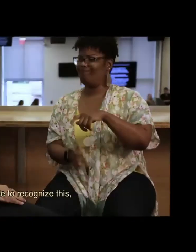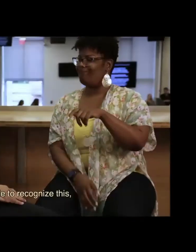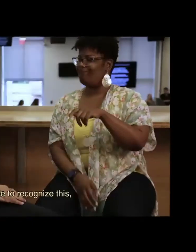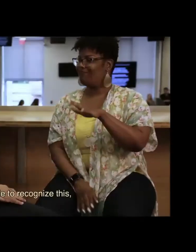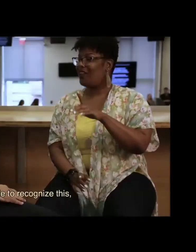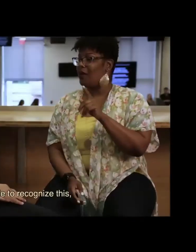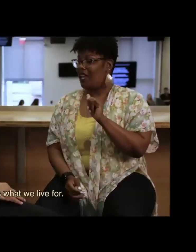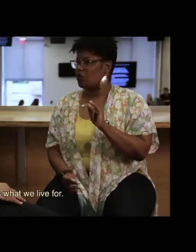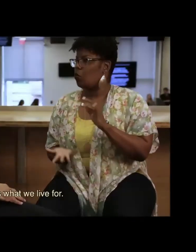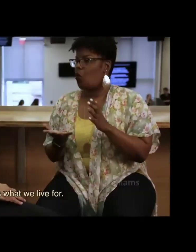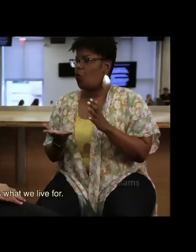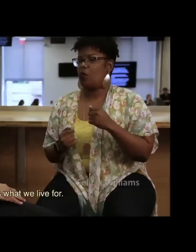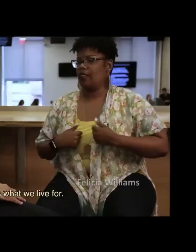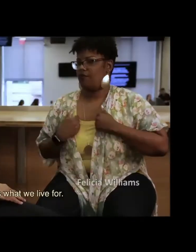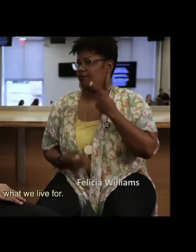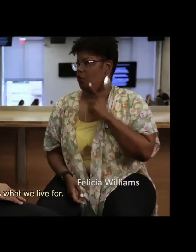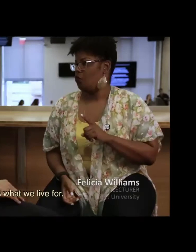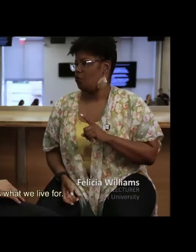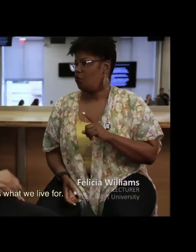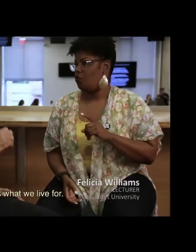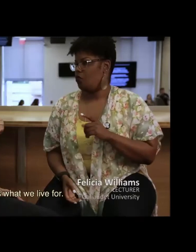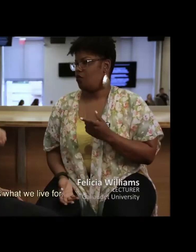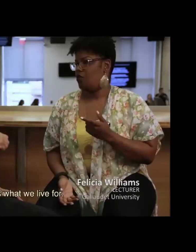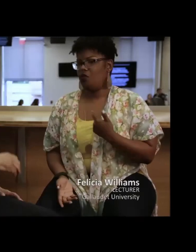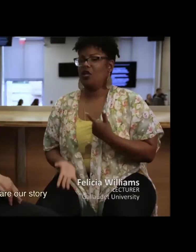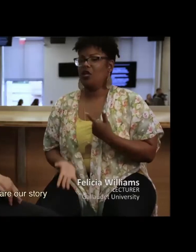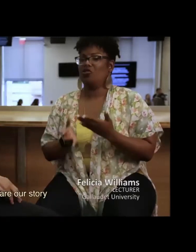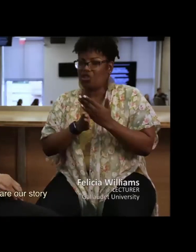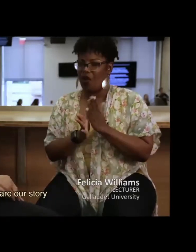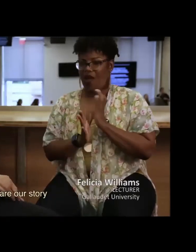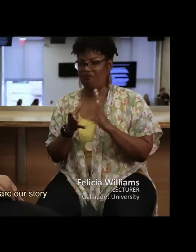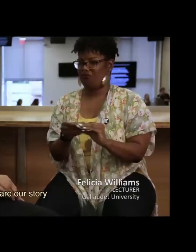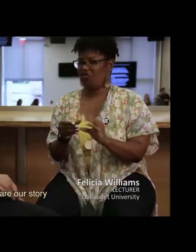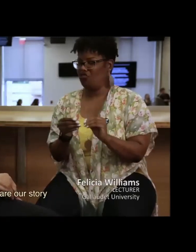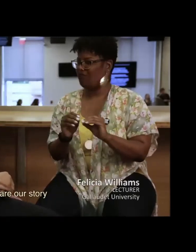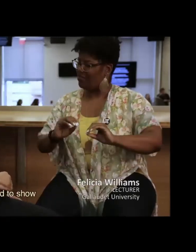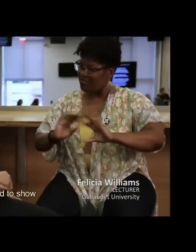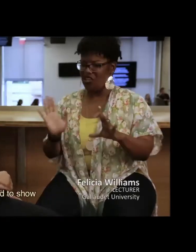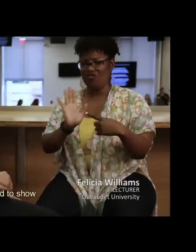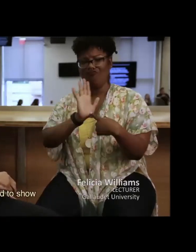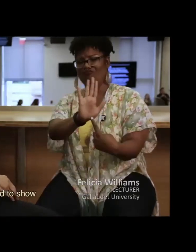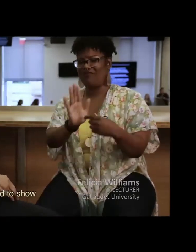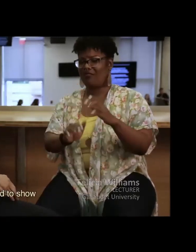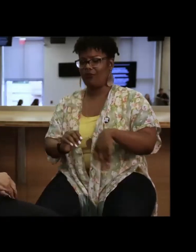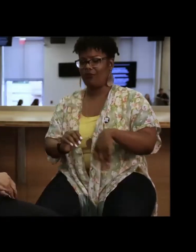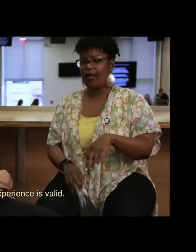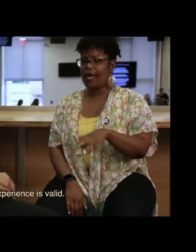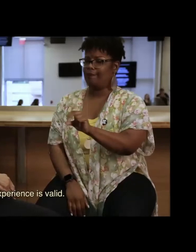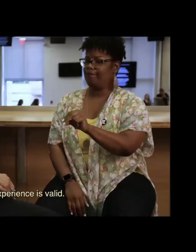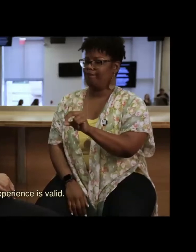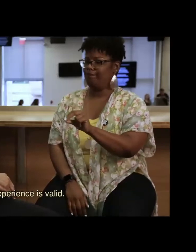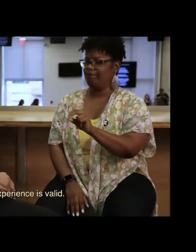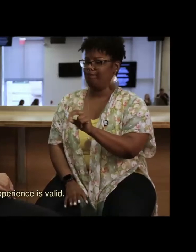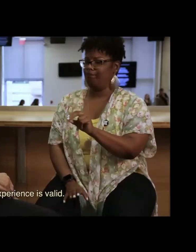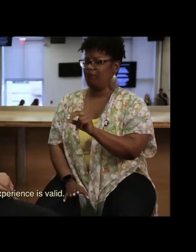this that this is what we live for to share our story and to show that our experience is valid